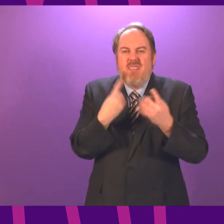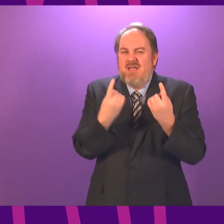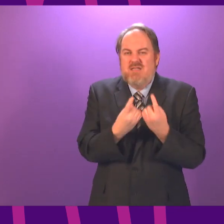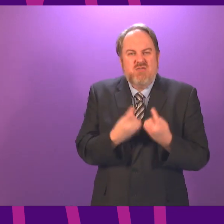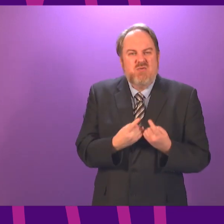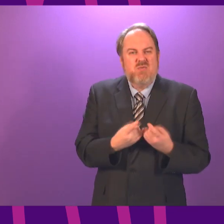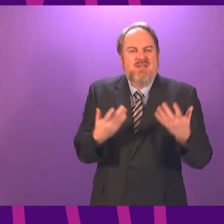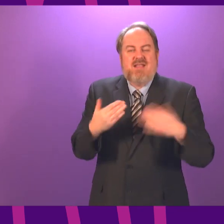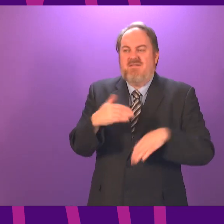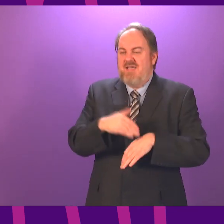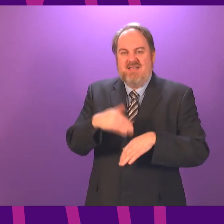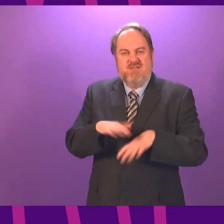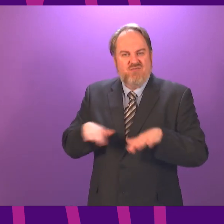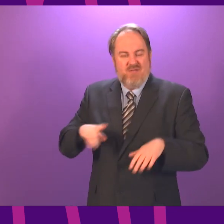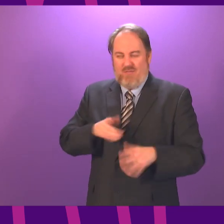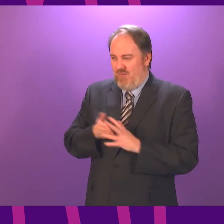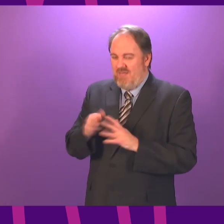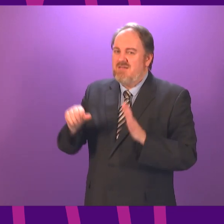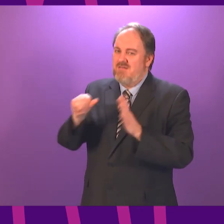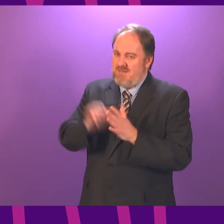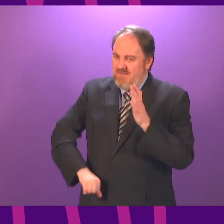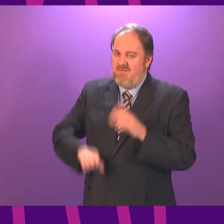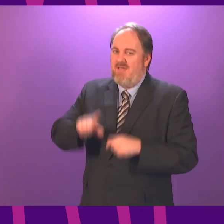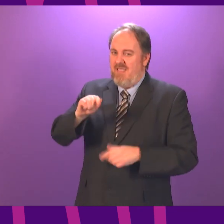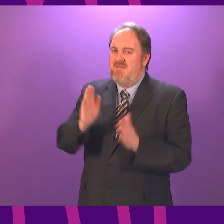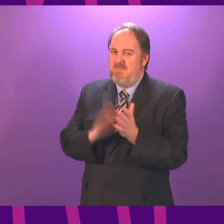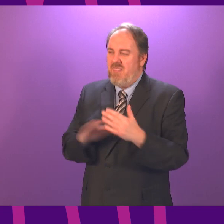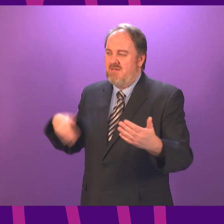consider, as well. That will require our focus for a considerable time to come.